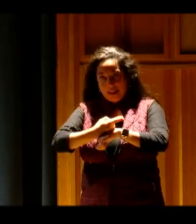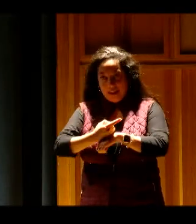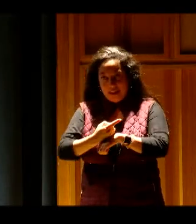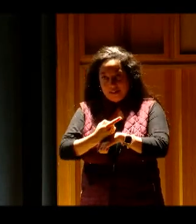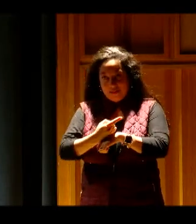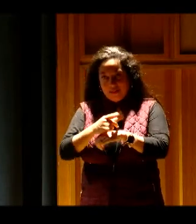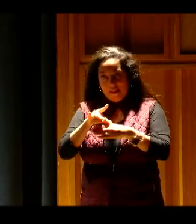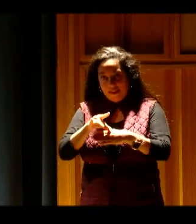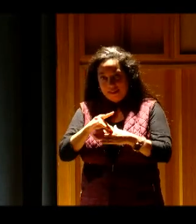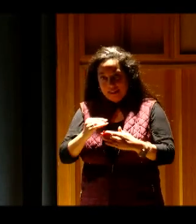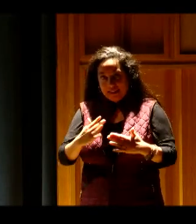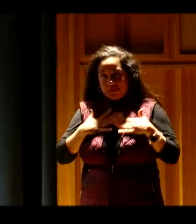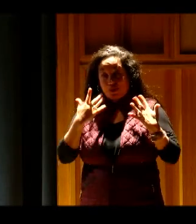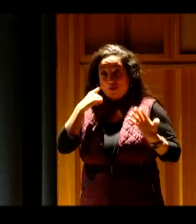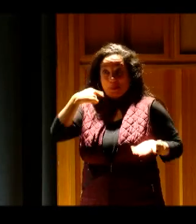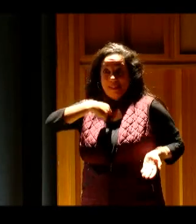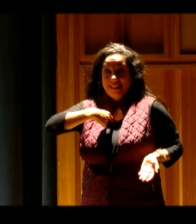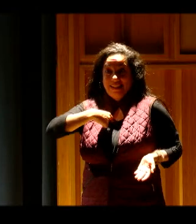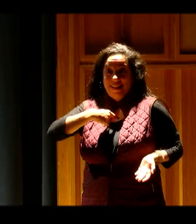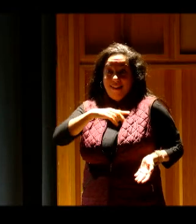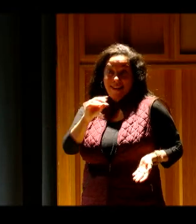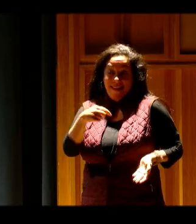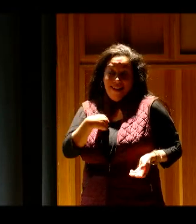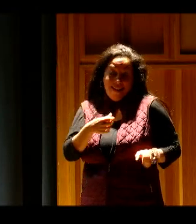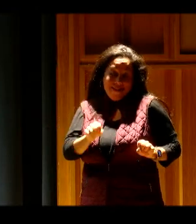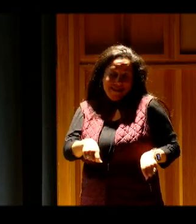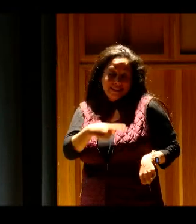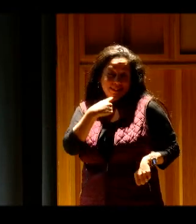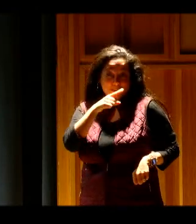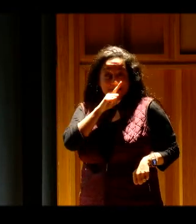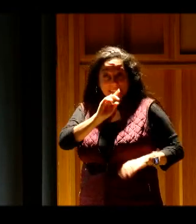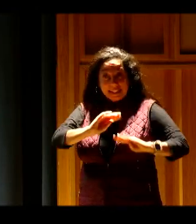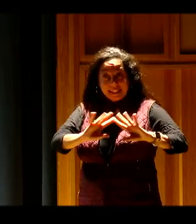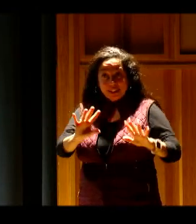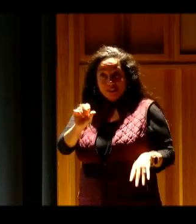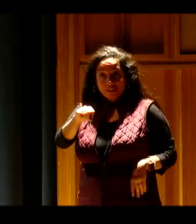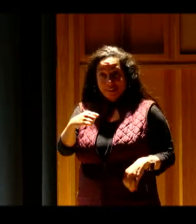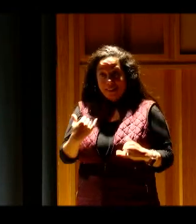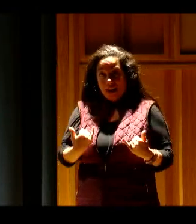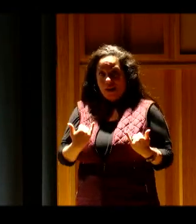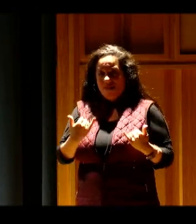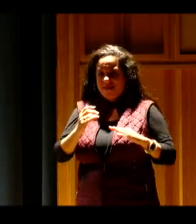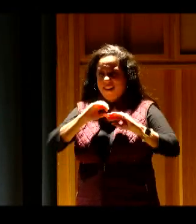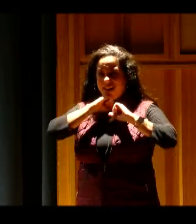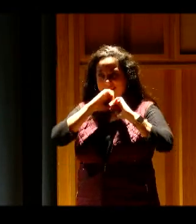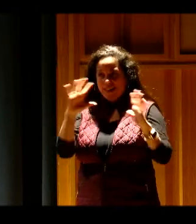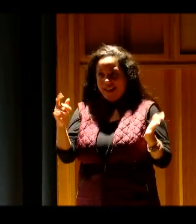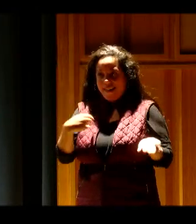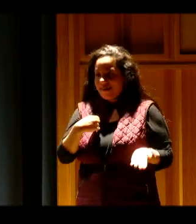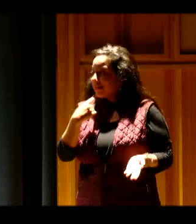and inspiration for me, and I can say really clearly now that nothing I say now